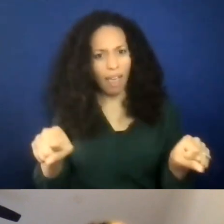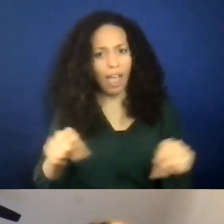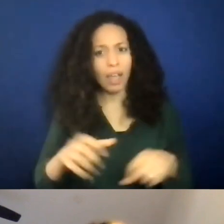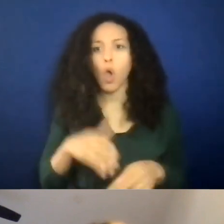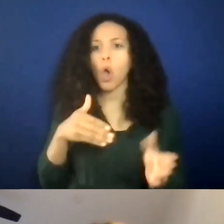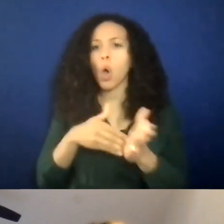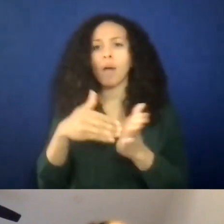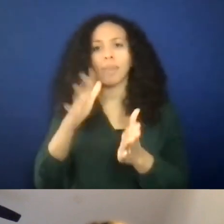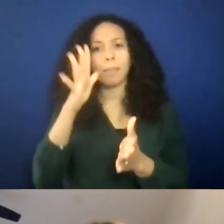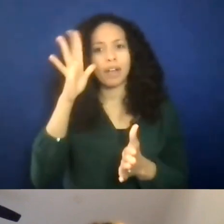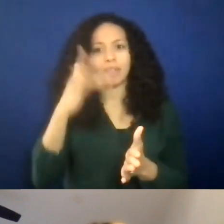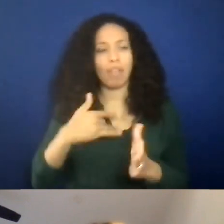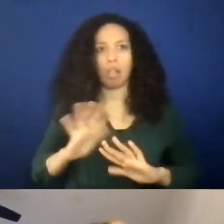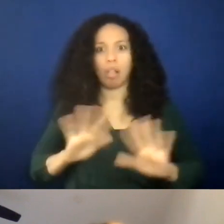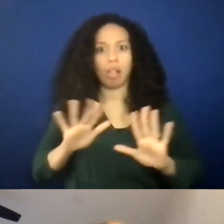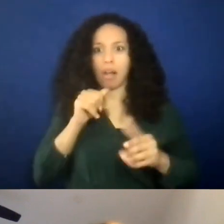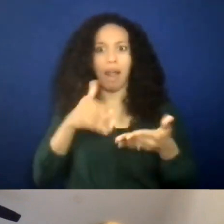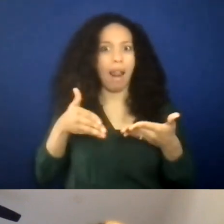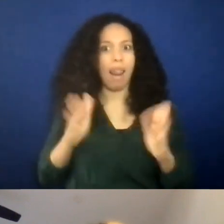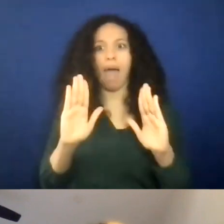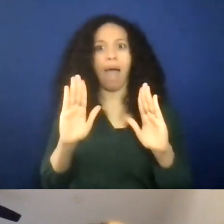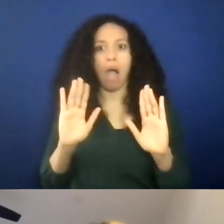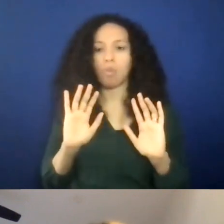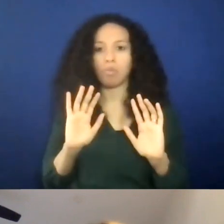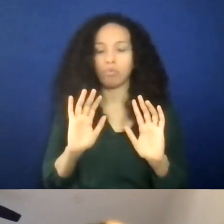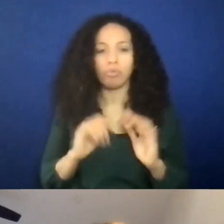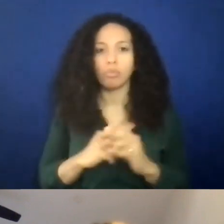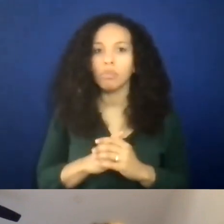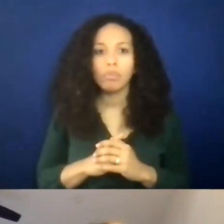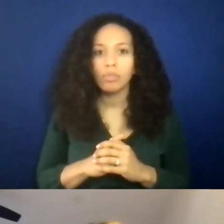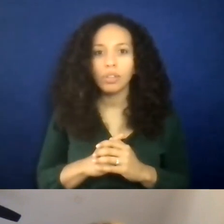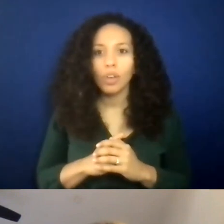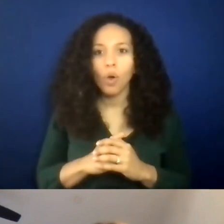they're not allowed to do that or they shouldn't. They're, you know, not encouraged to do that.